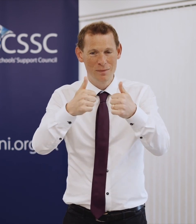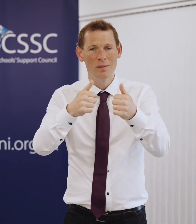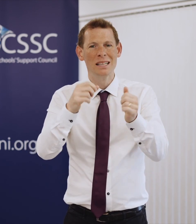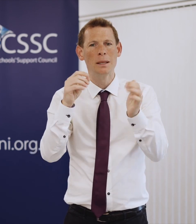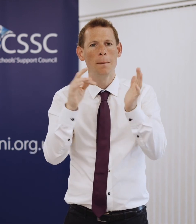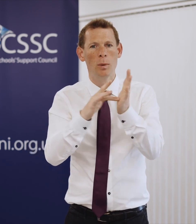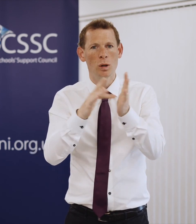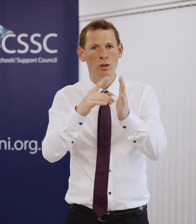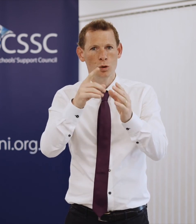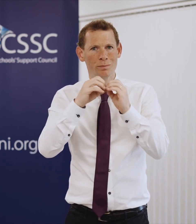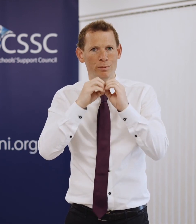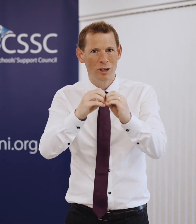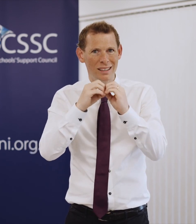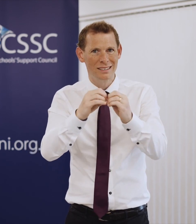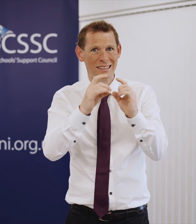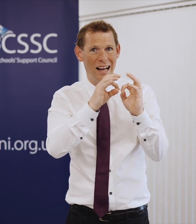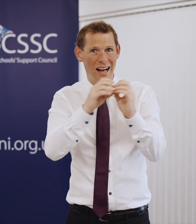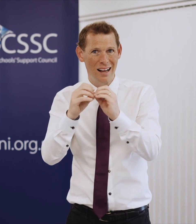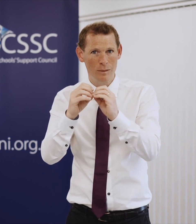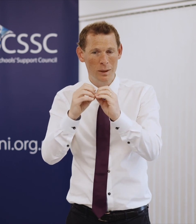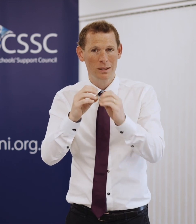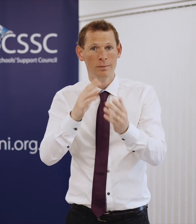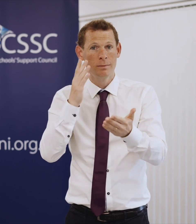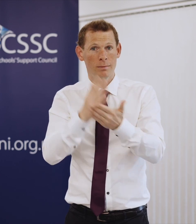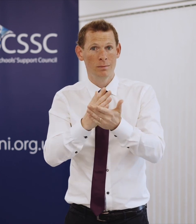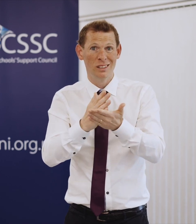Good, it's important that you practice the alphabet.